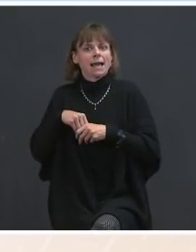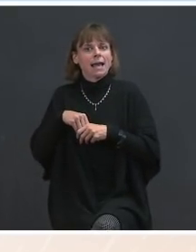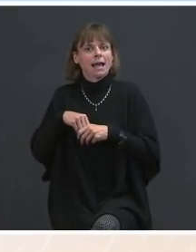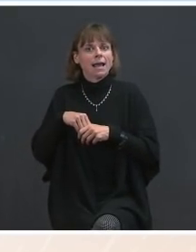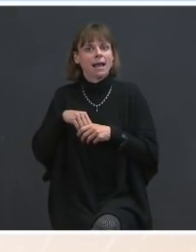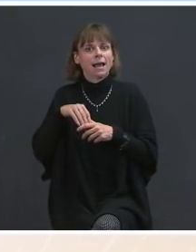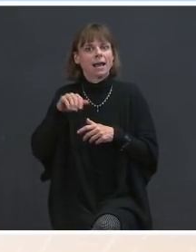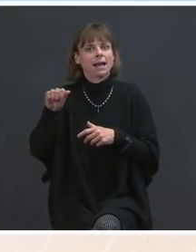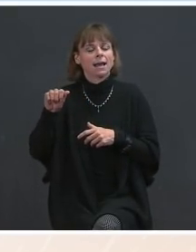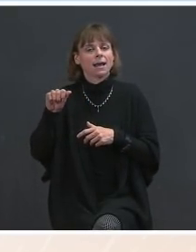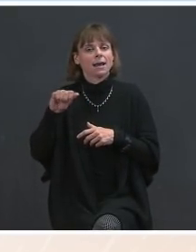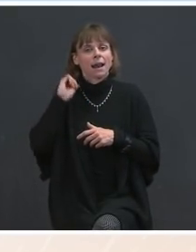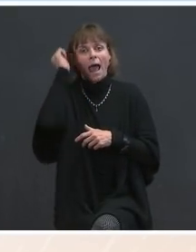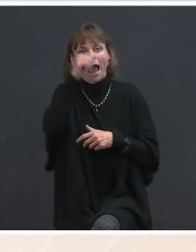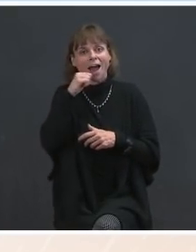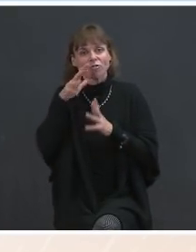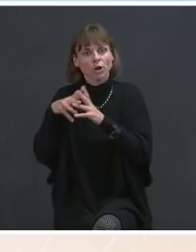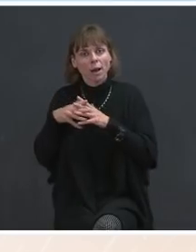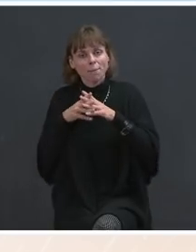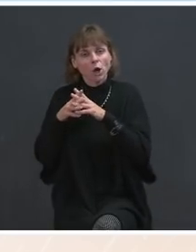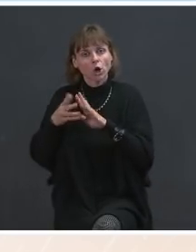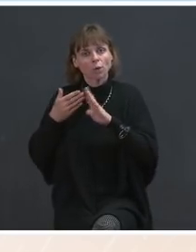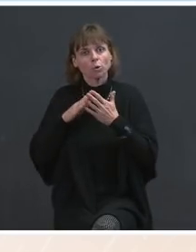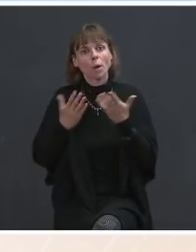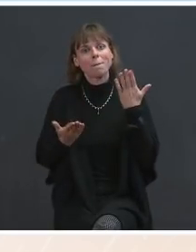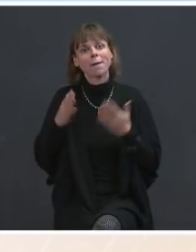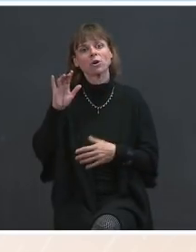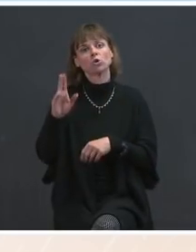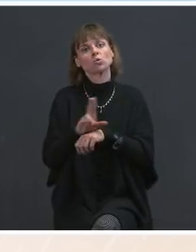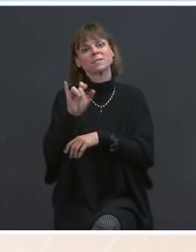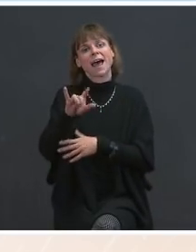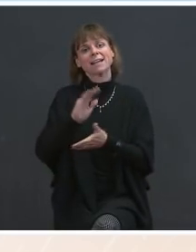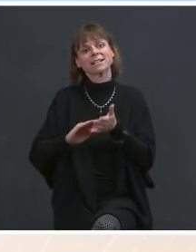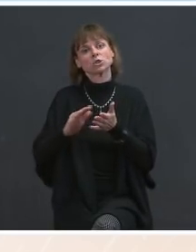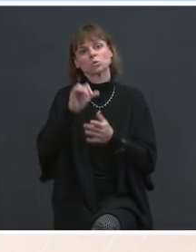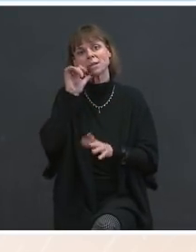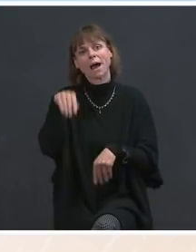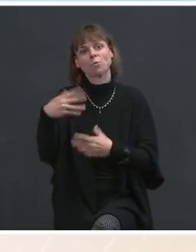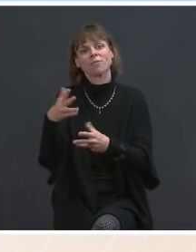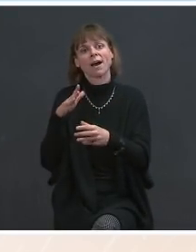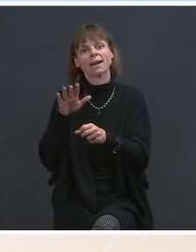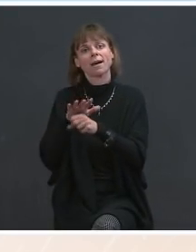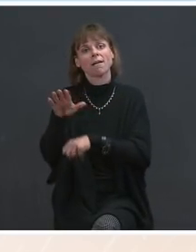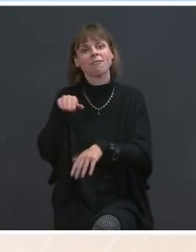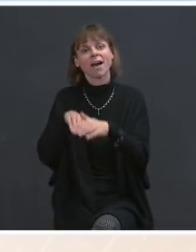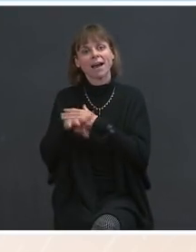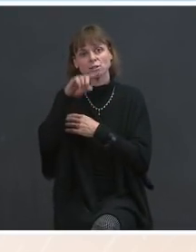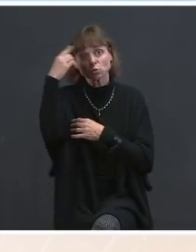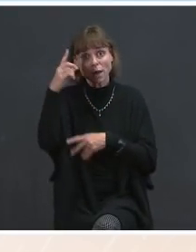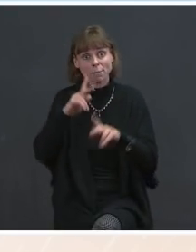for not having enough access to black -- to black people in this country; that this administration and others focus too much on black people